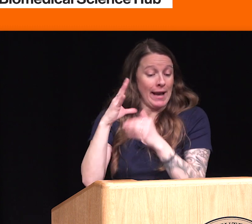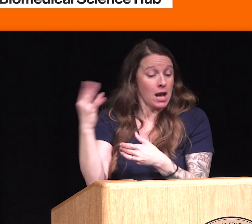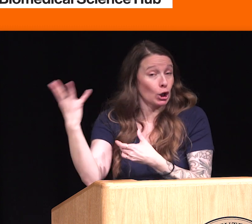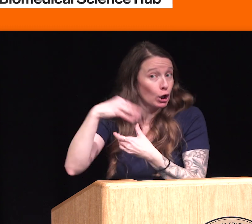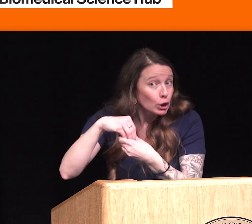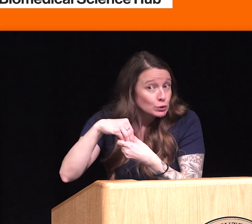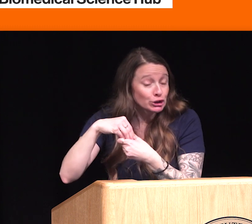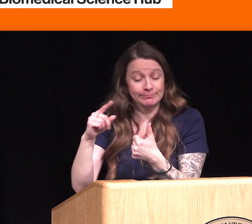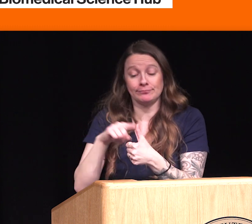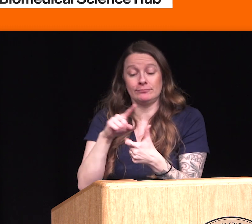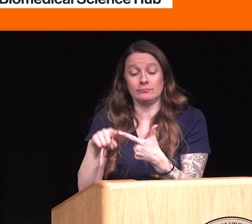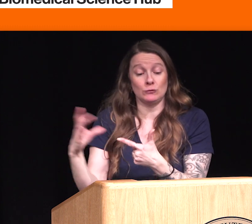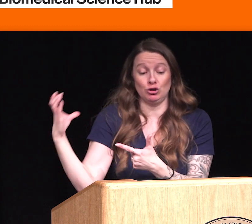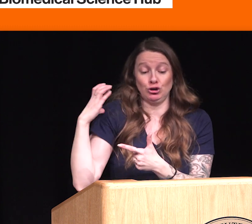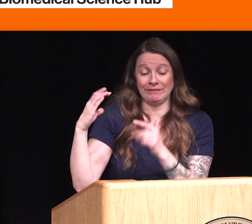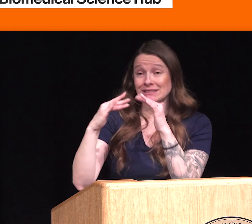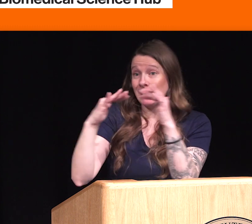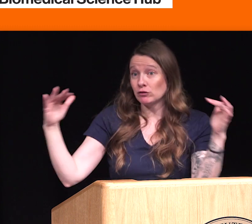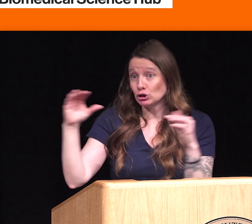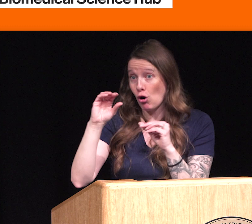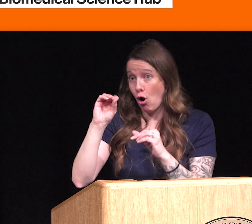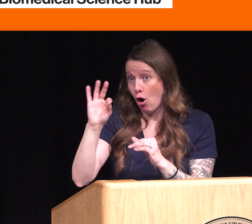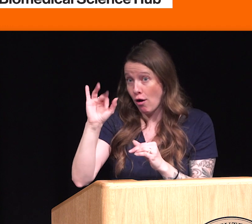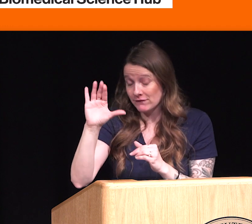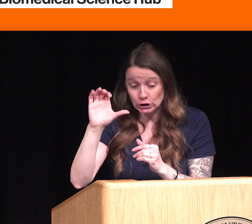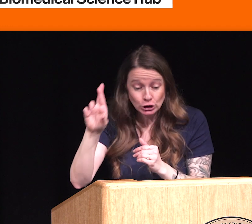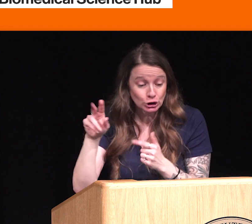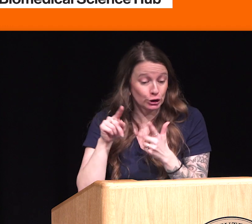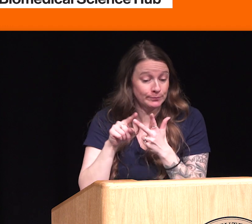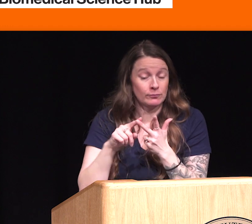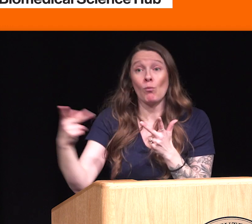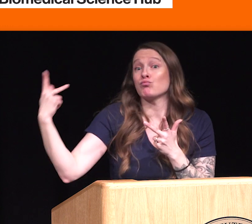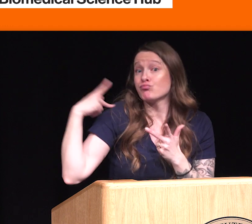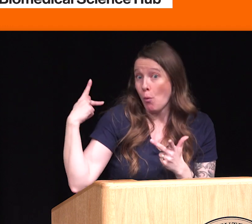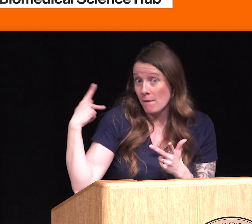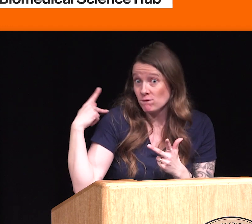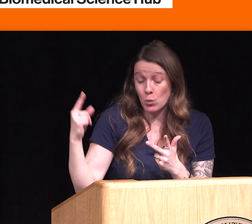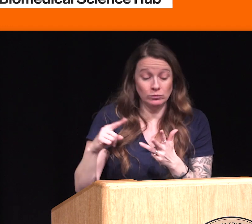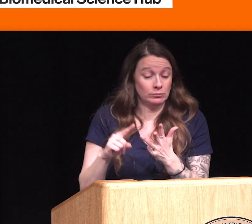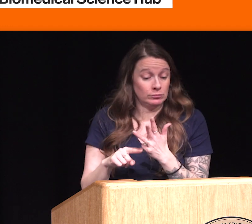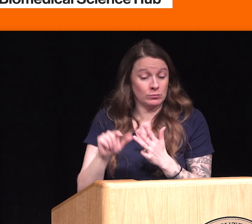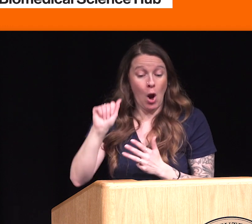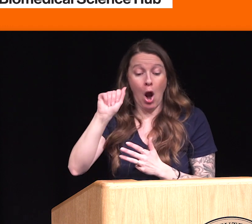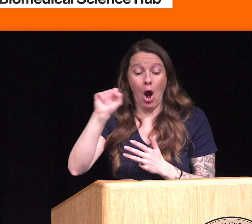with the Vice President of Equity and Inclusion, the Chief Diversity Officer, the provost...